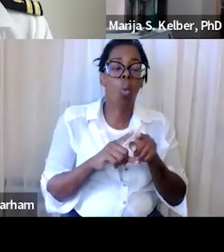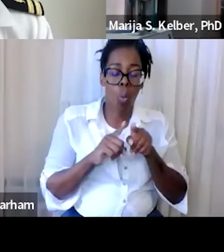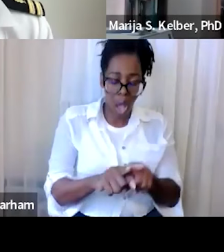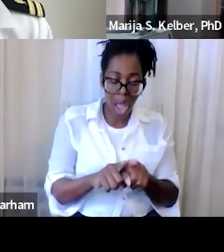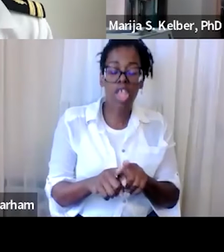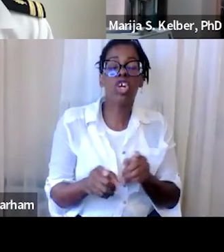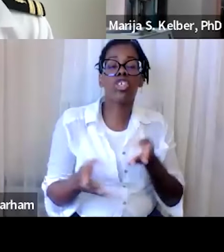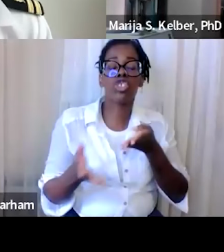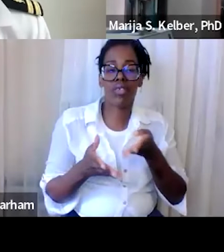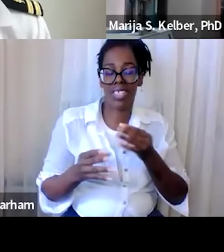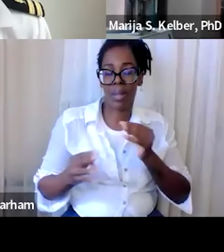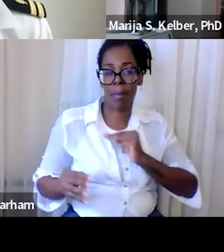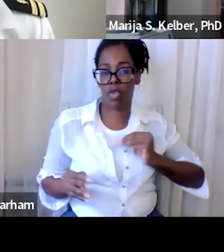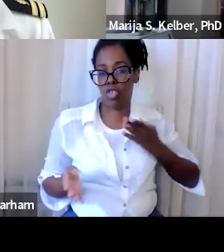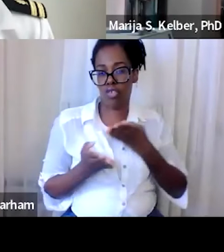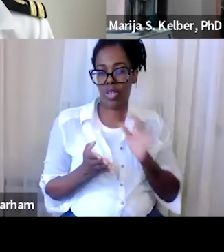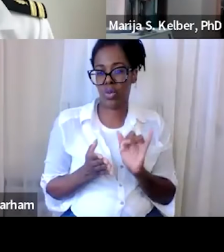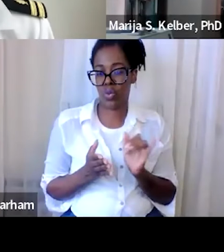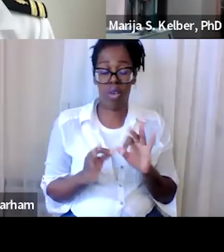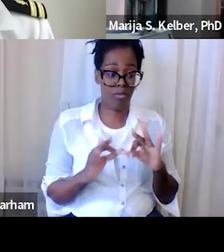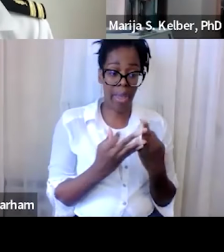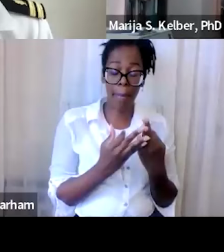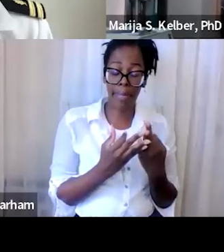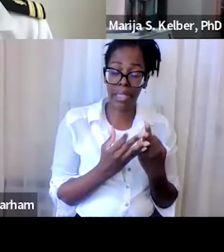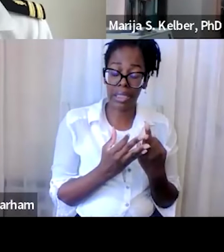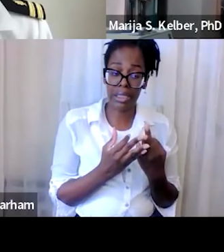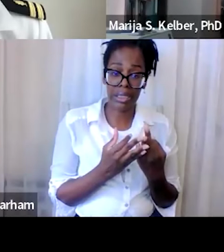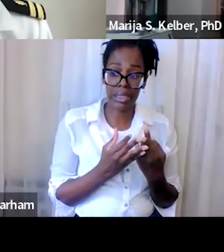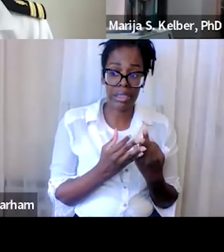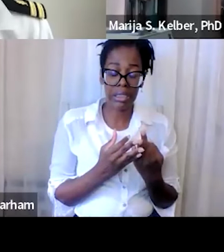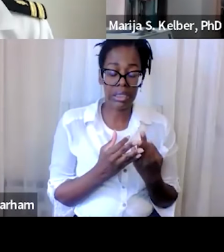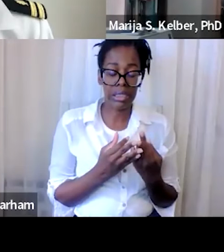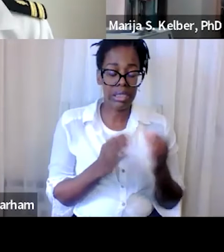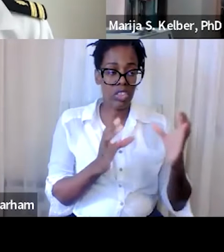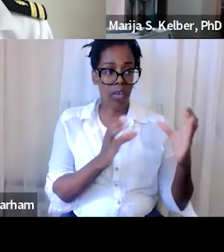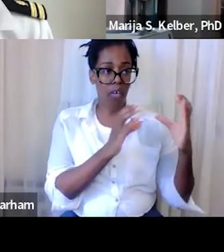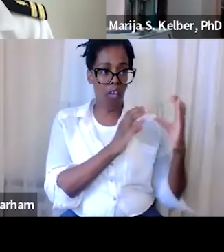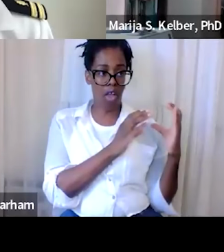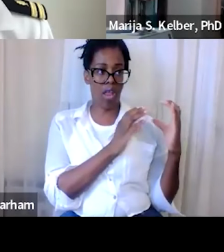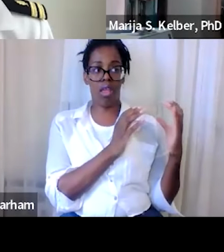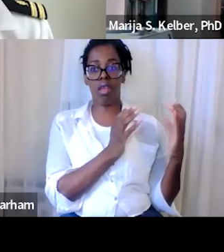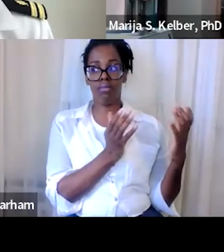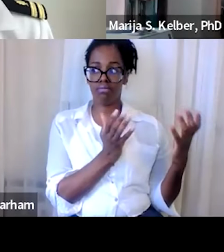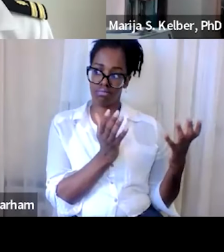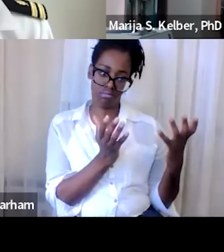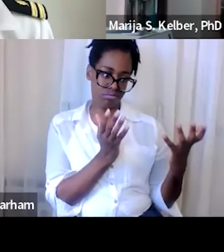and sometimes family members take on sort of the, I don't wanna say necessarily the rank,